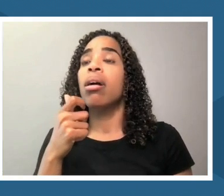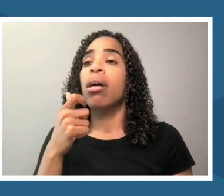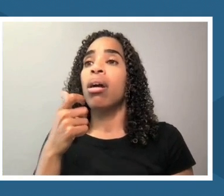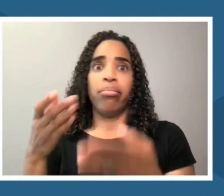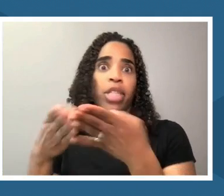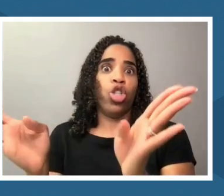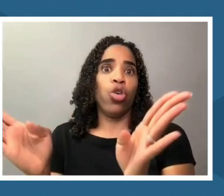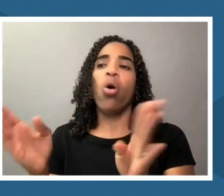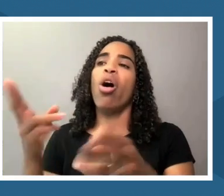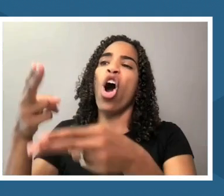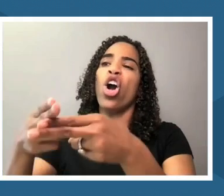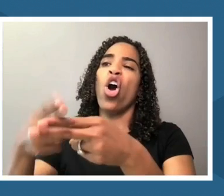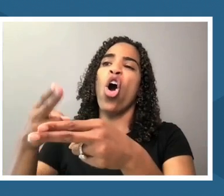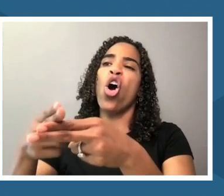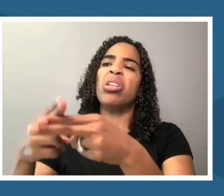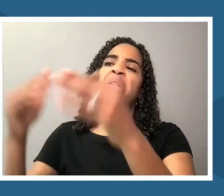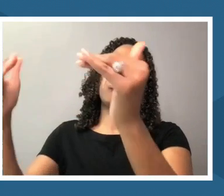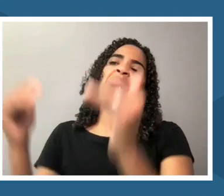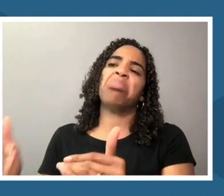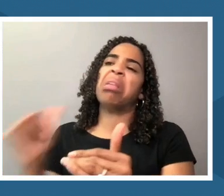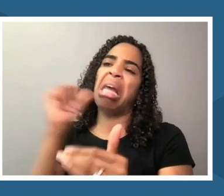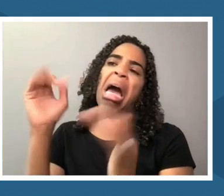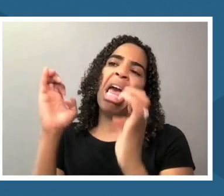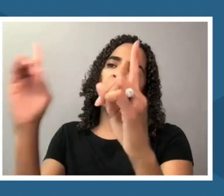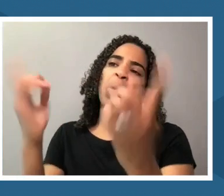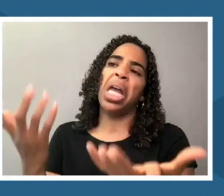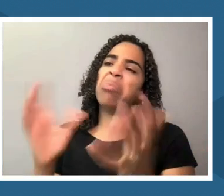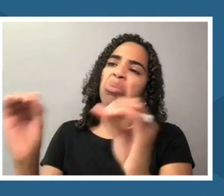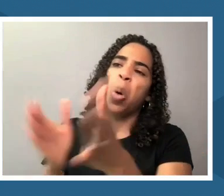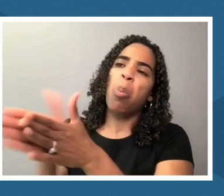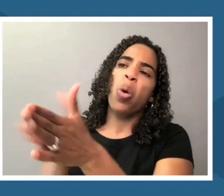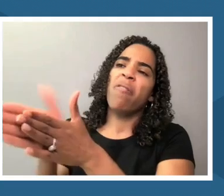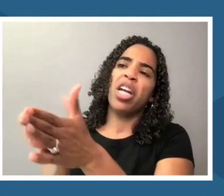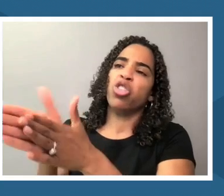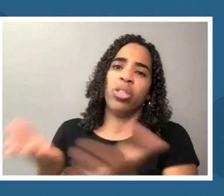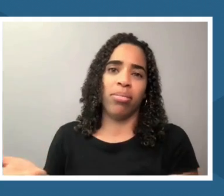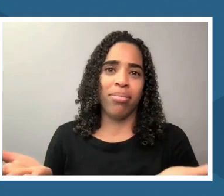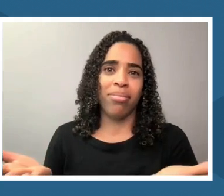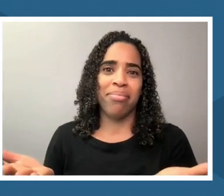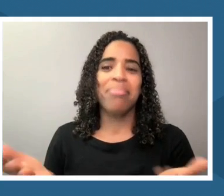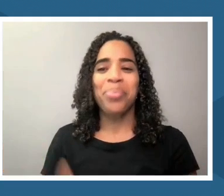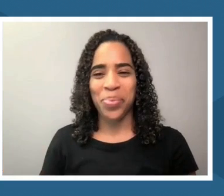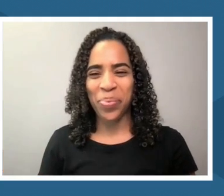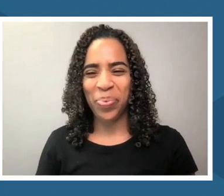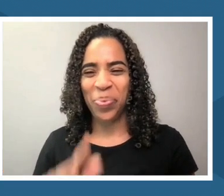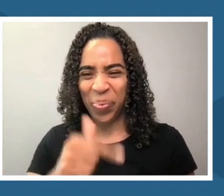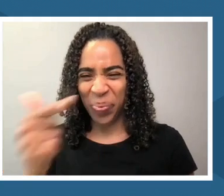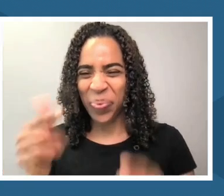stereotyped as being uneducated and unmotivated whereas asian communities